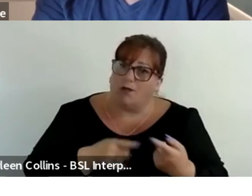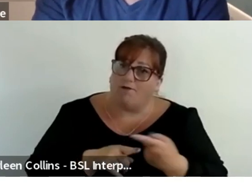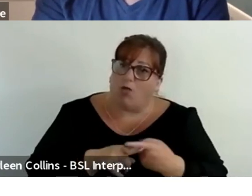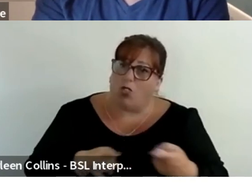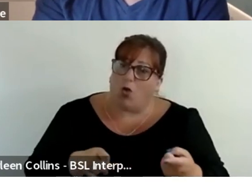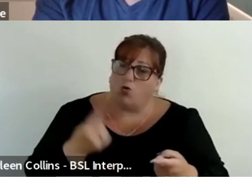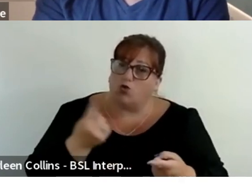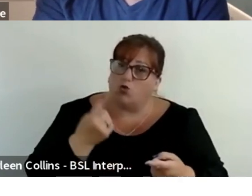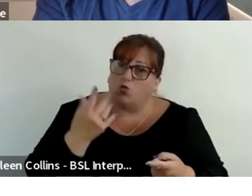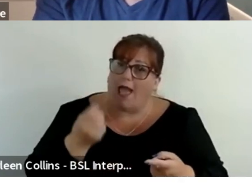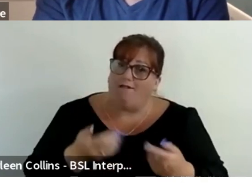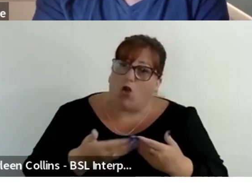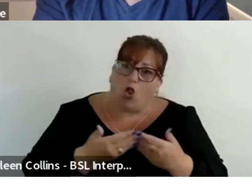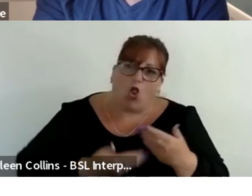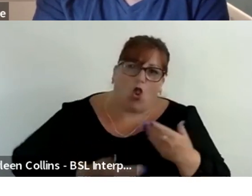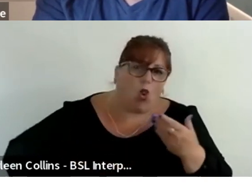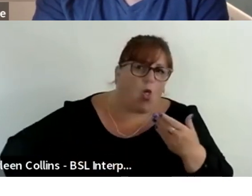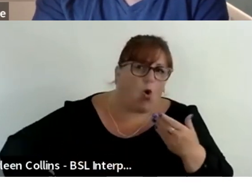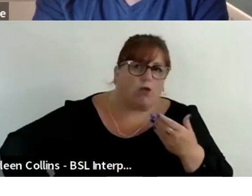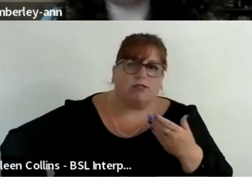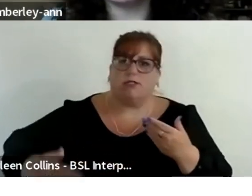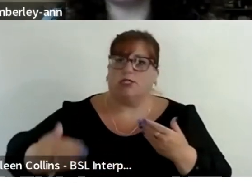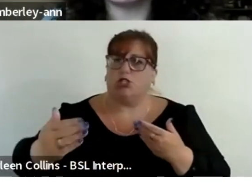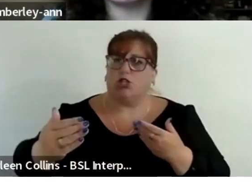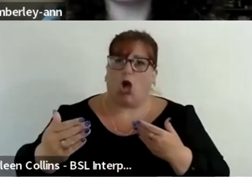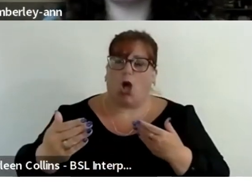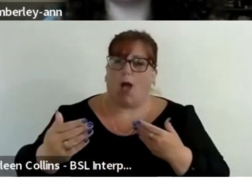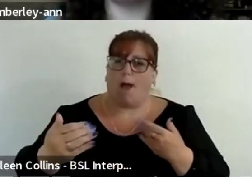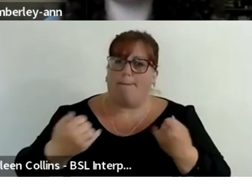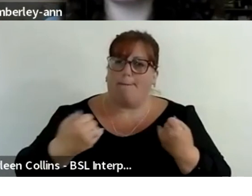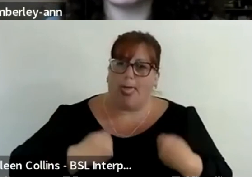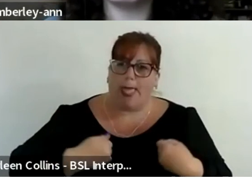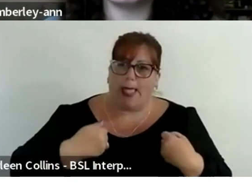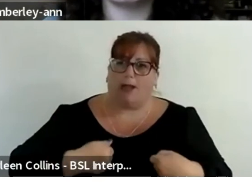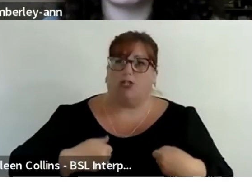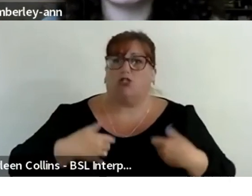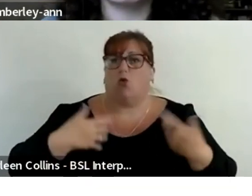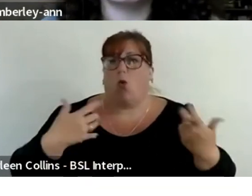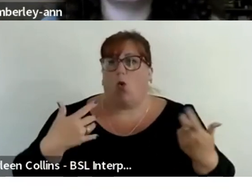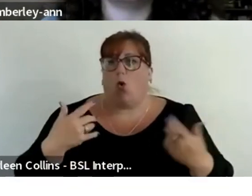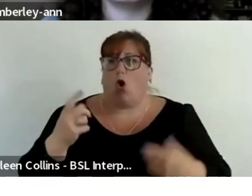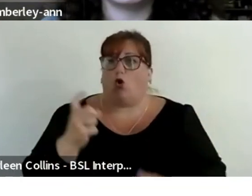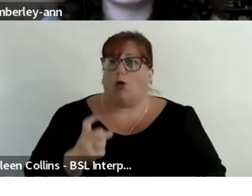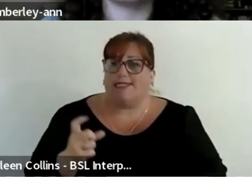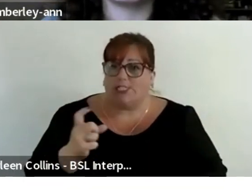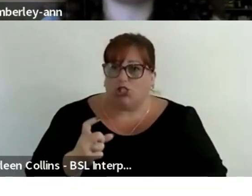Who would like to take that one? I can have a bit of a stab at that, Rele.